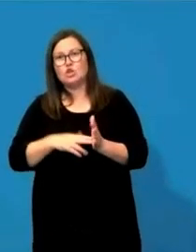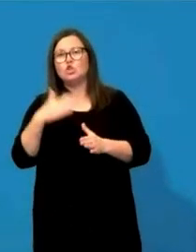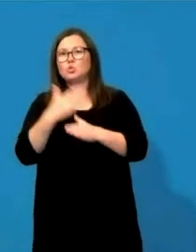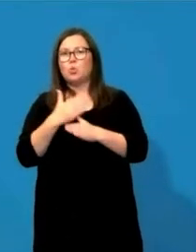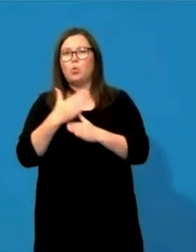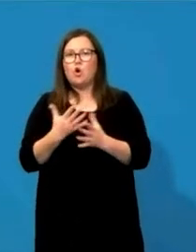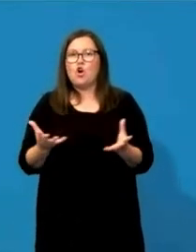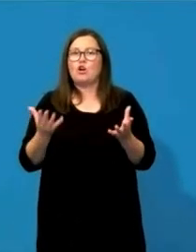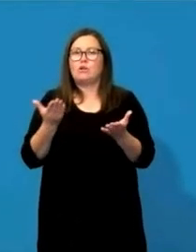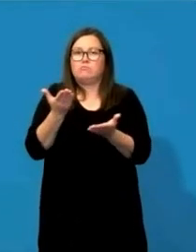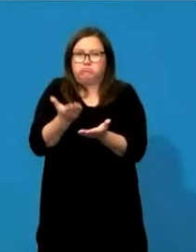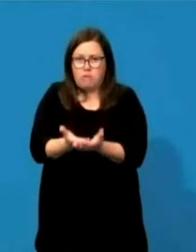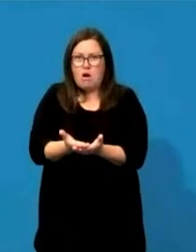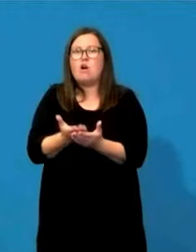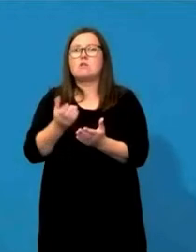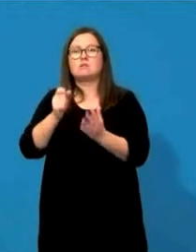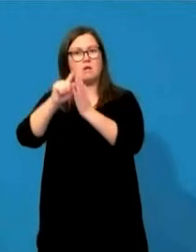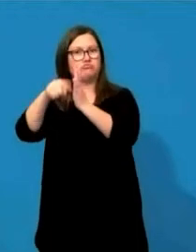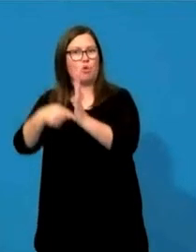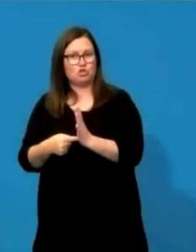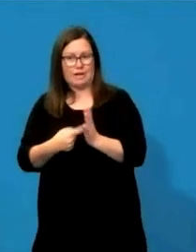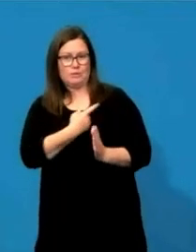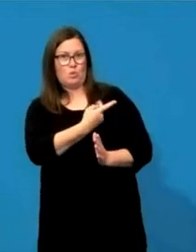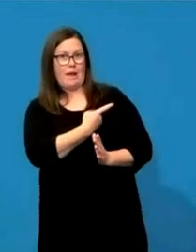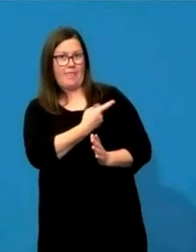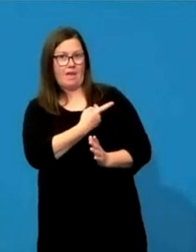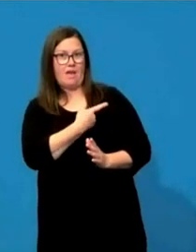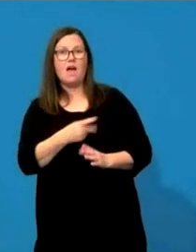then started living up here in 2019. I have been here more or less ever since.